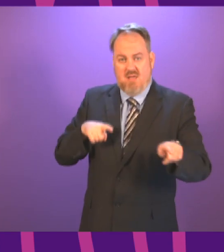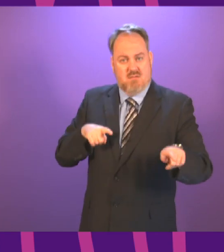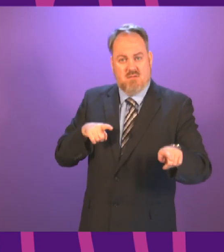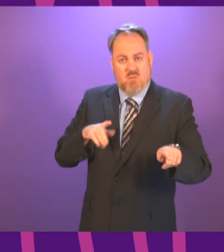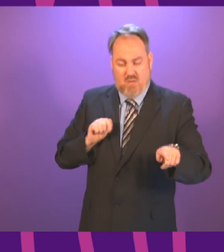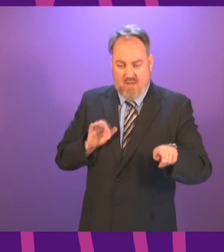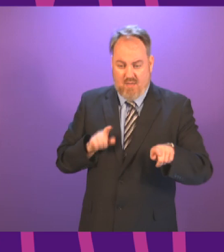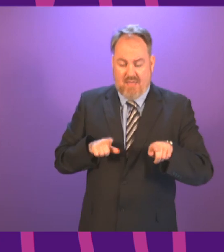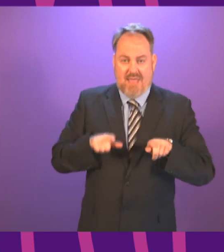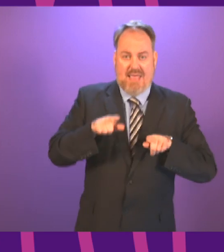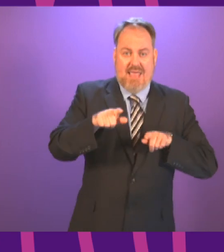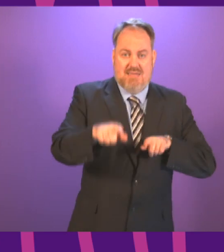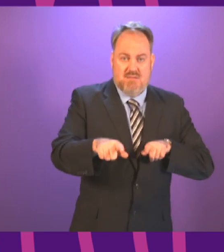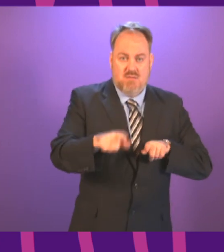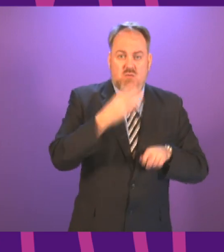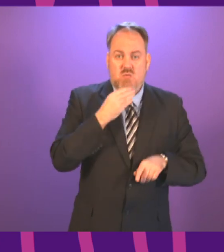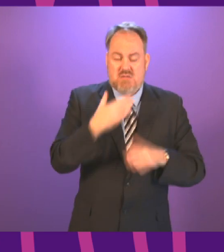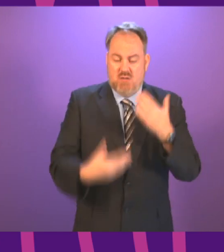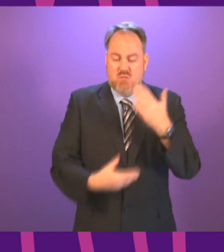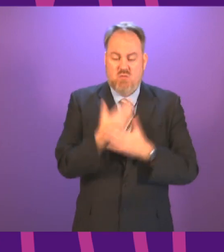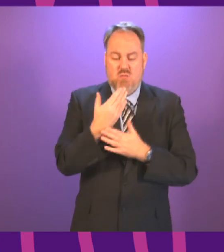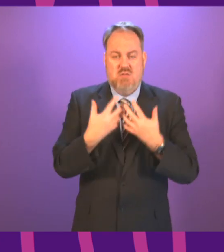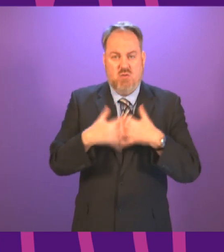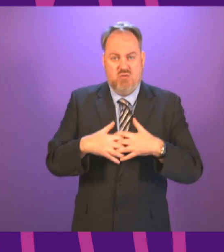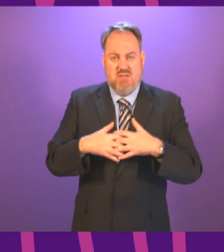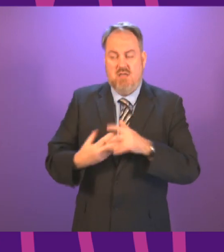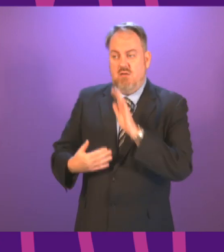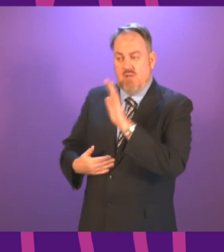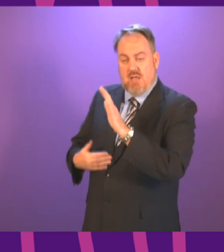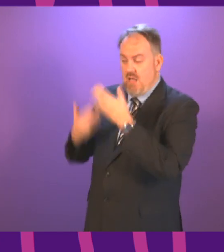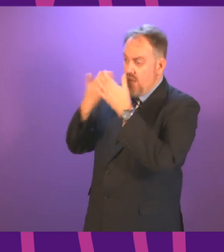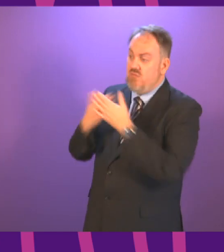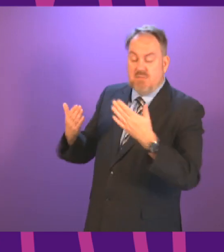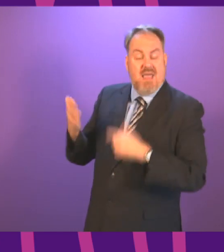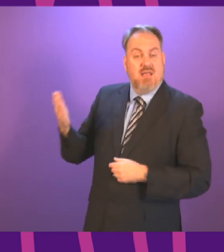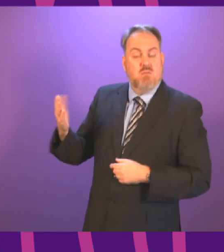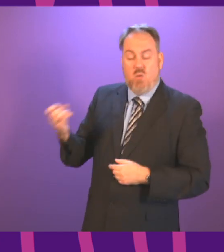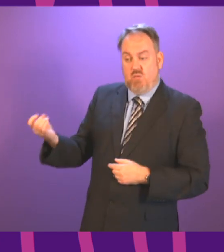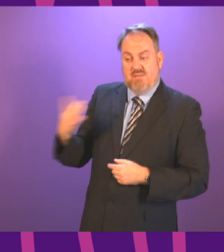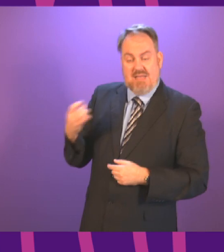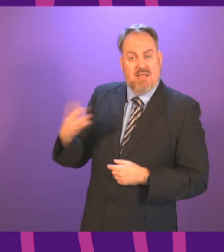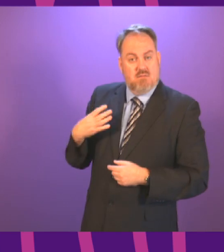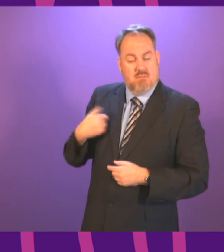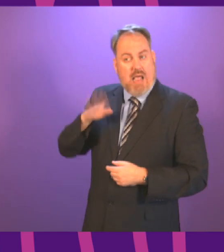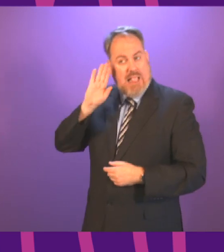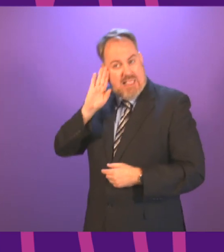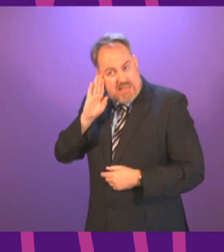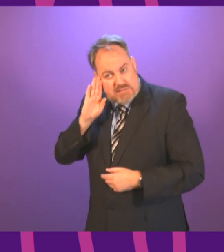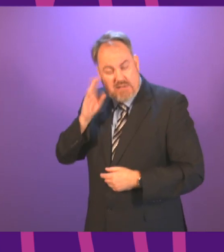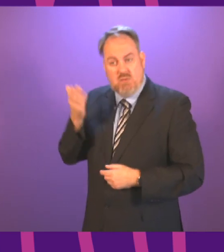on new technology; we are pushing ahead on that. With the greatest respect to Willie Rennie, I listened carefully to what he said—I hope